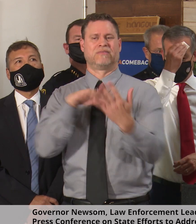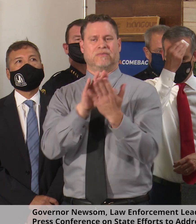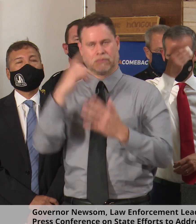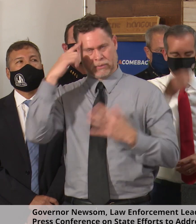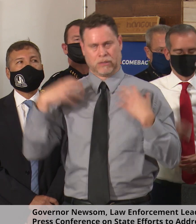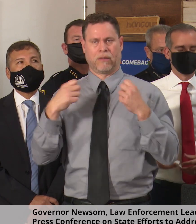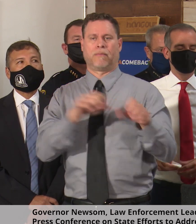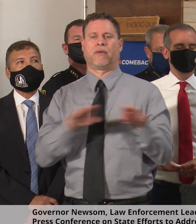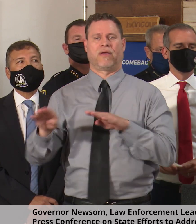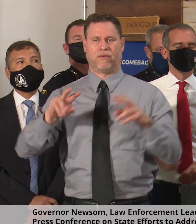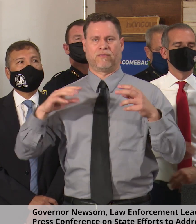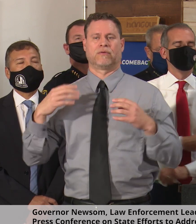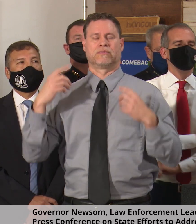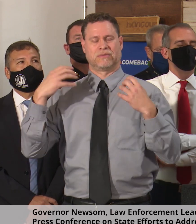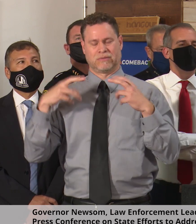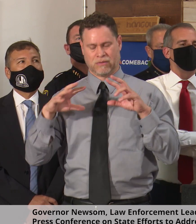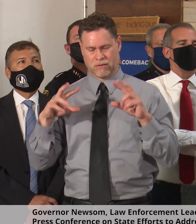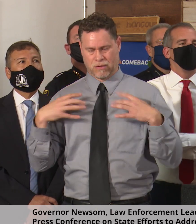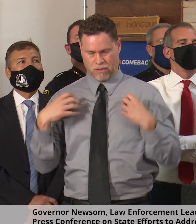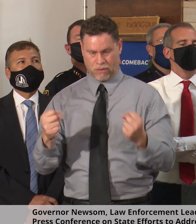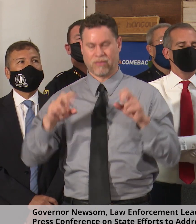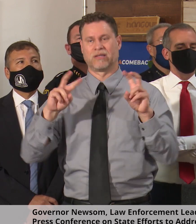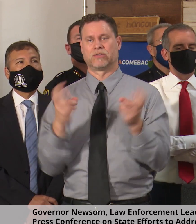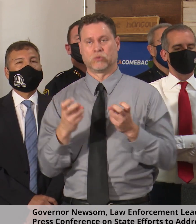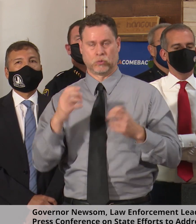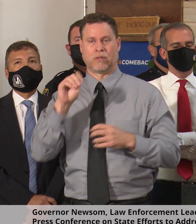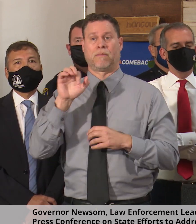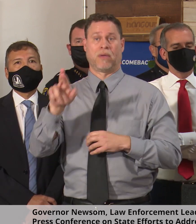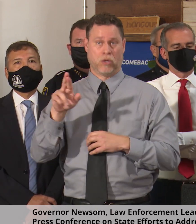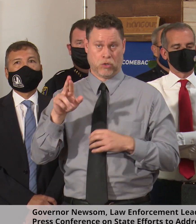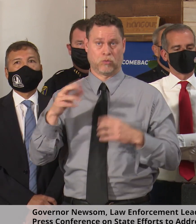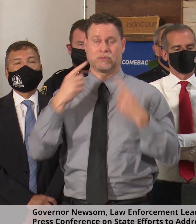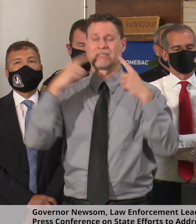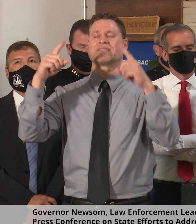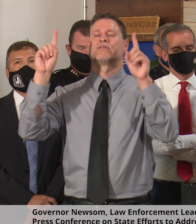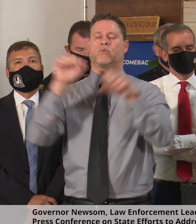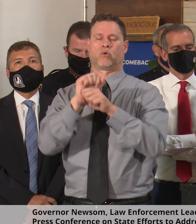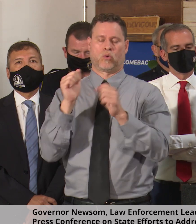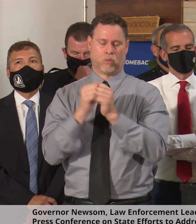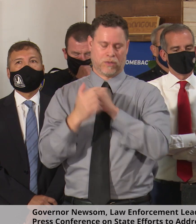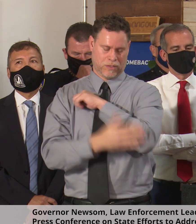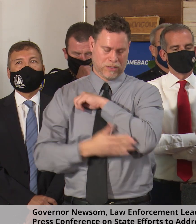and behavioral health issues. In May our city was successful in working with our county to implement